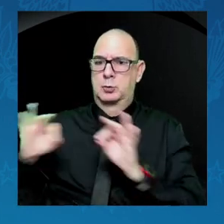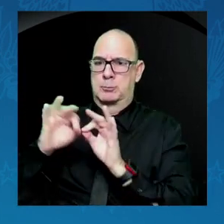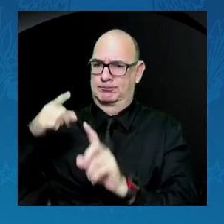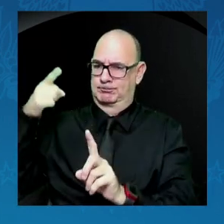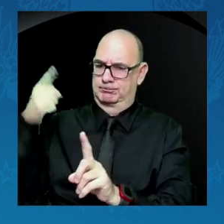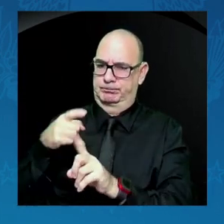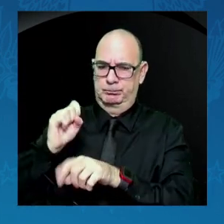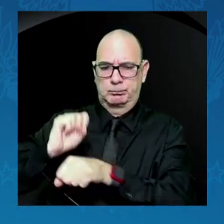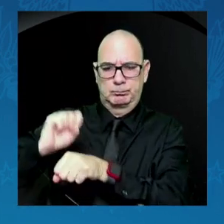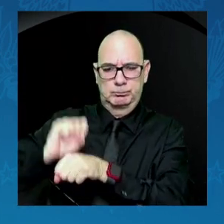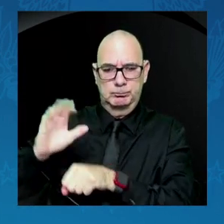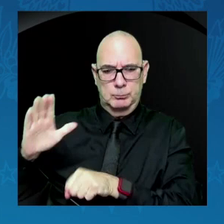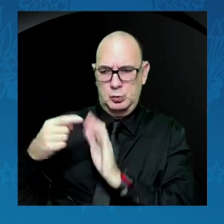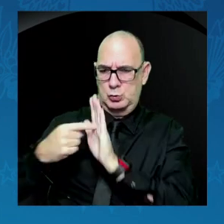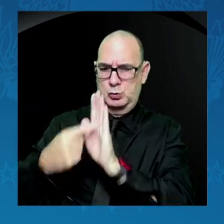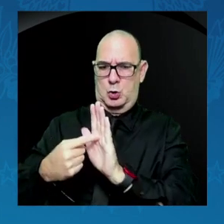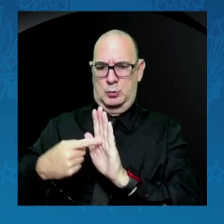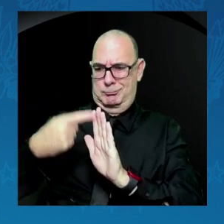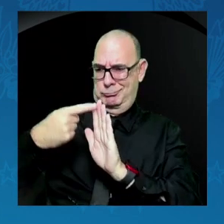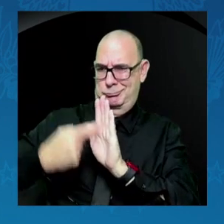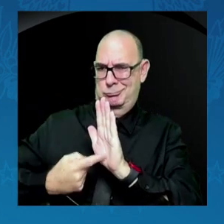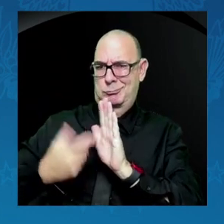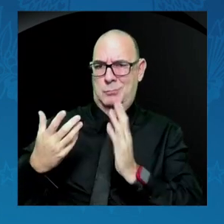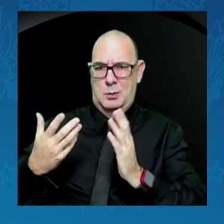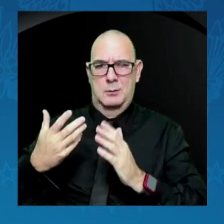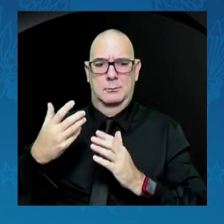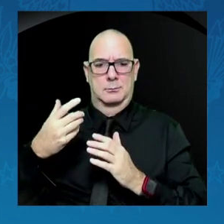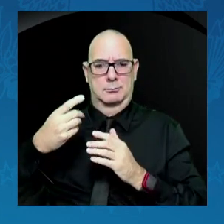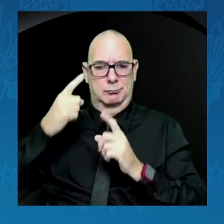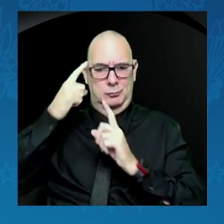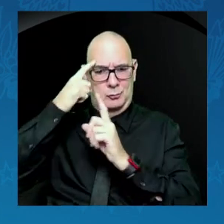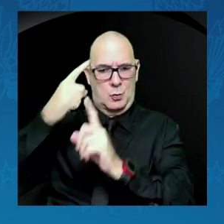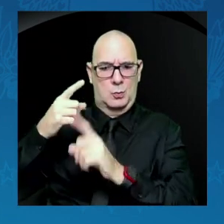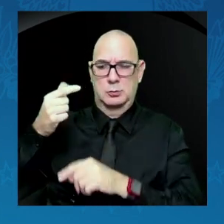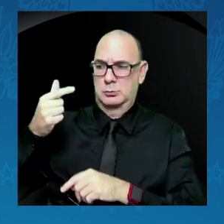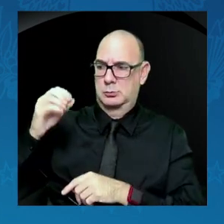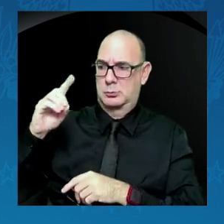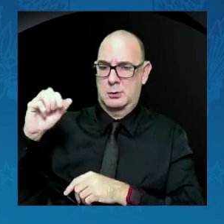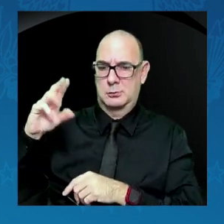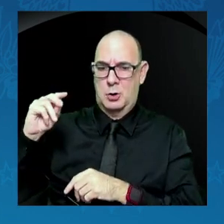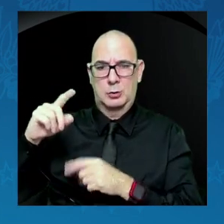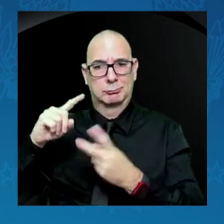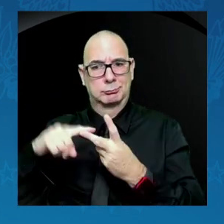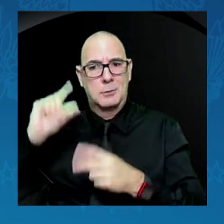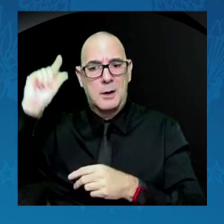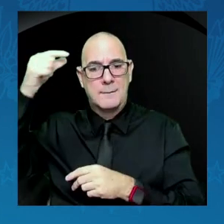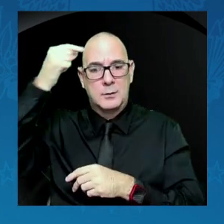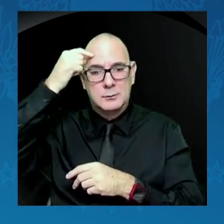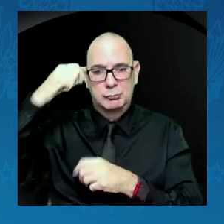and these other federal agencies to tackle climate change and investments here at Goddard